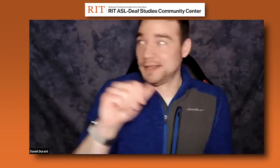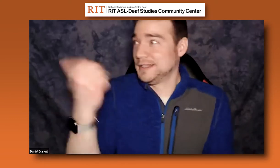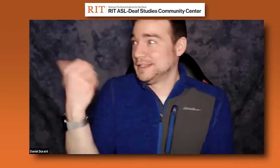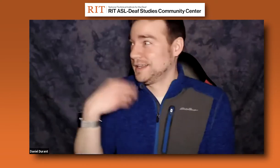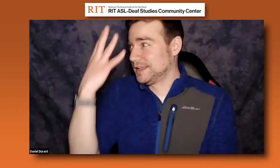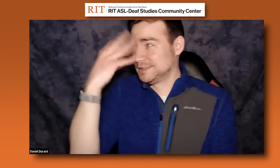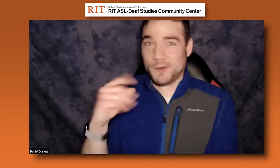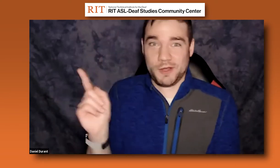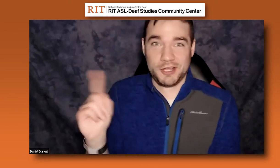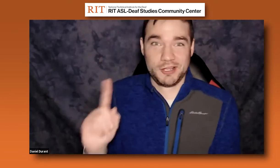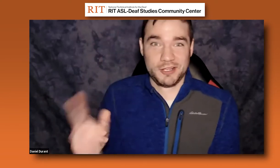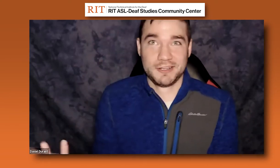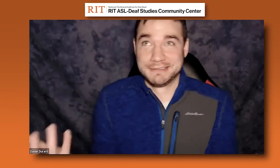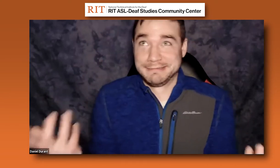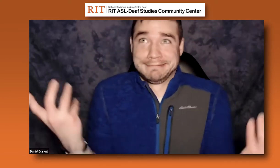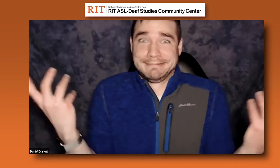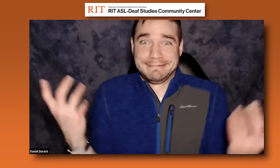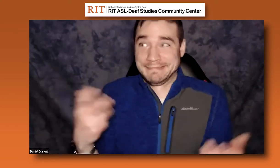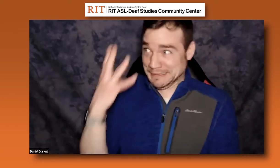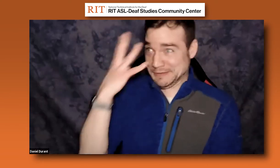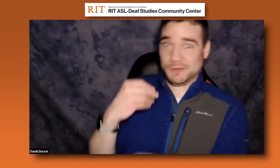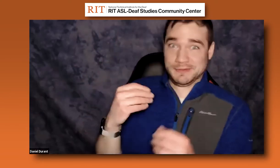Where else can I sleep?"